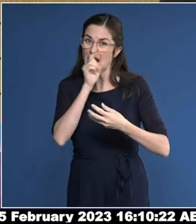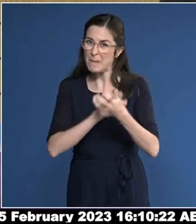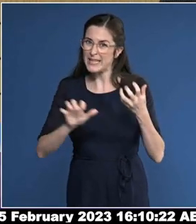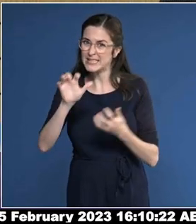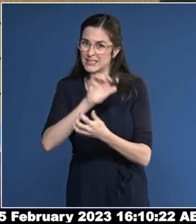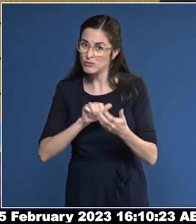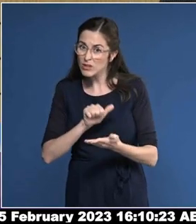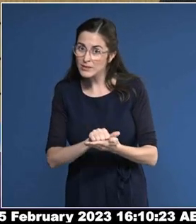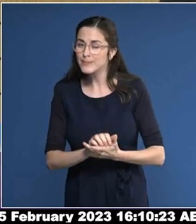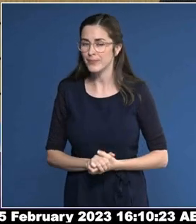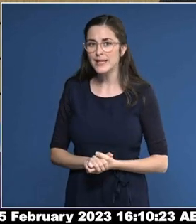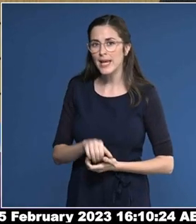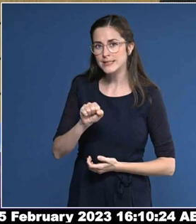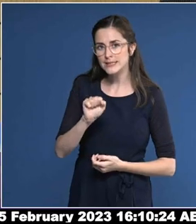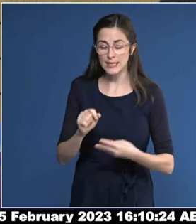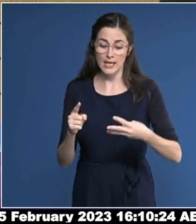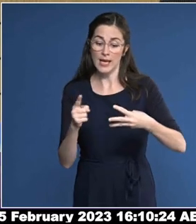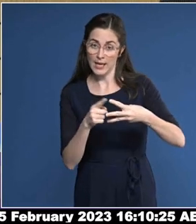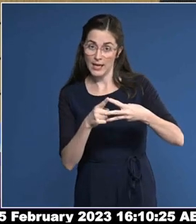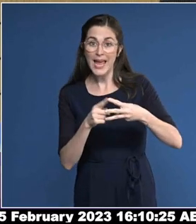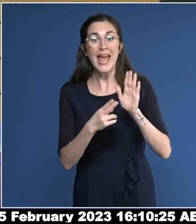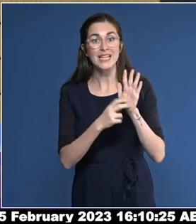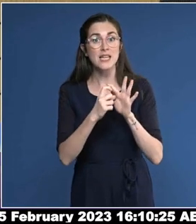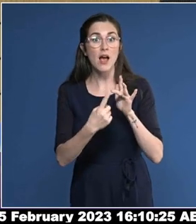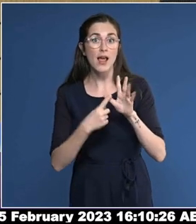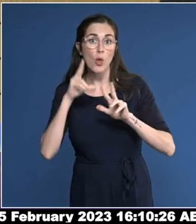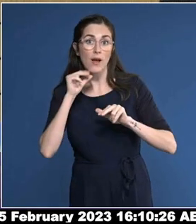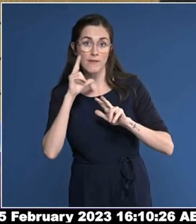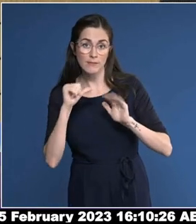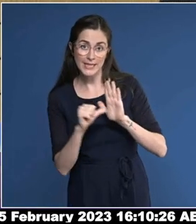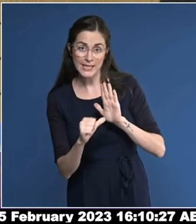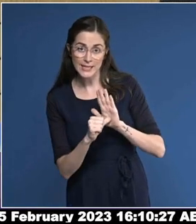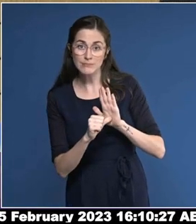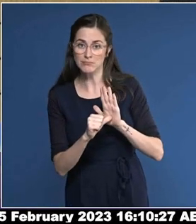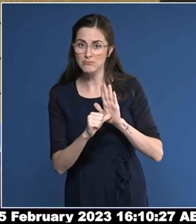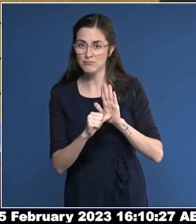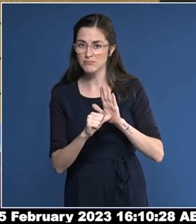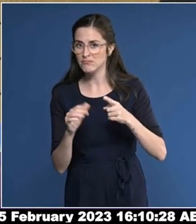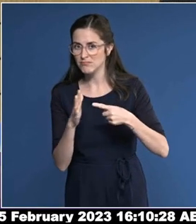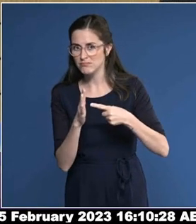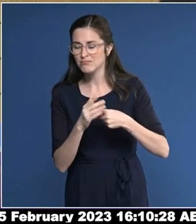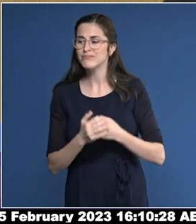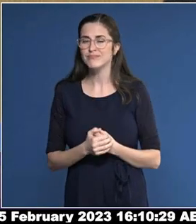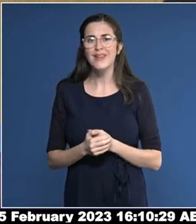There is agency-managed, and according to some NDIA statistics from the